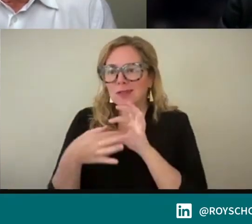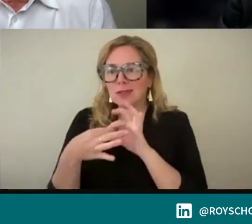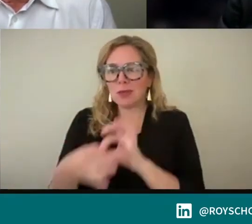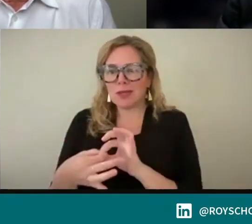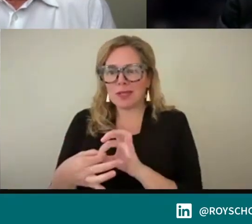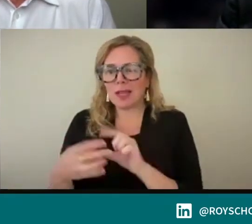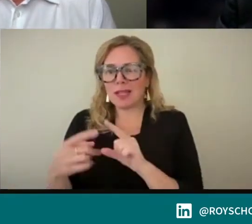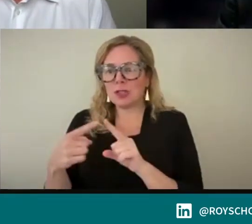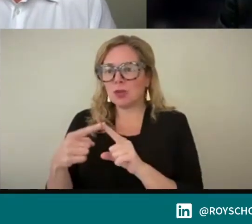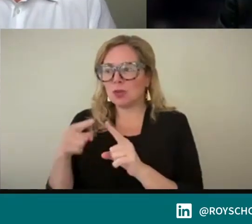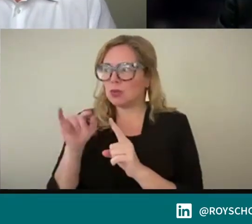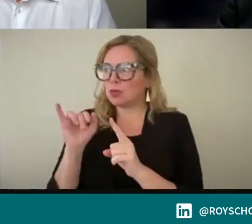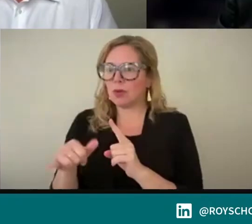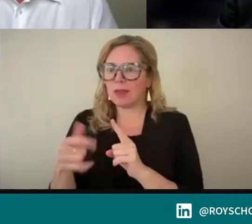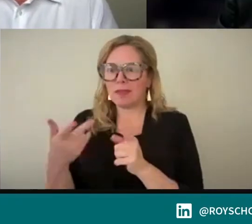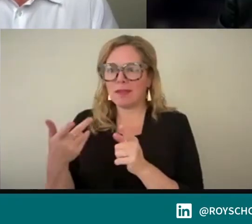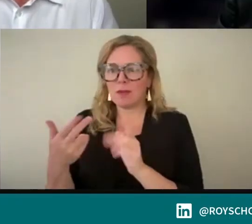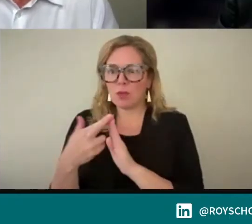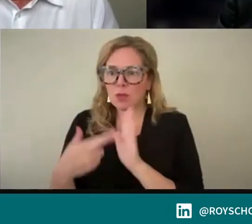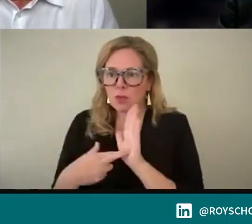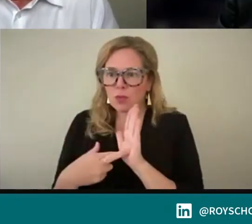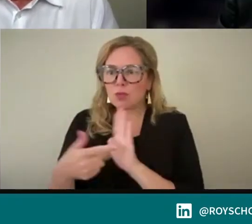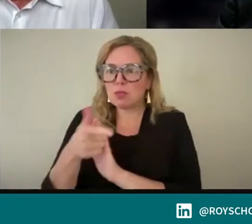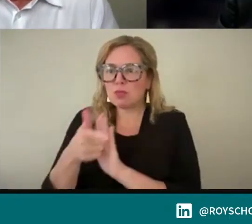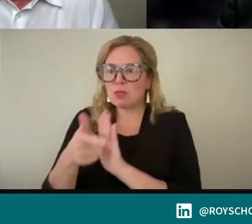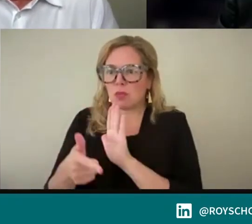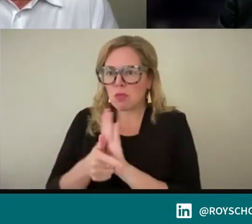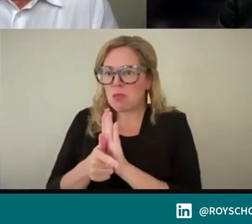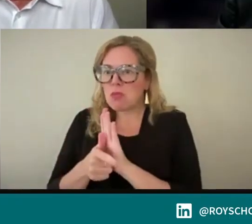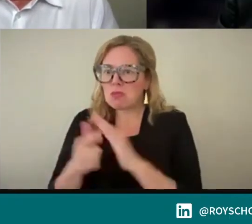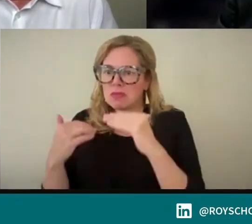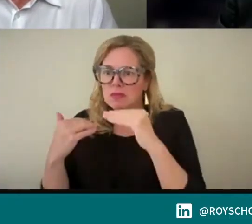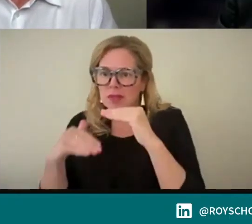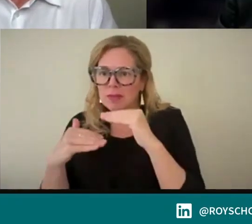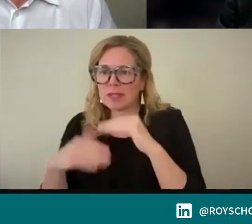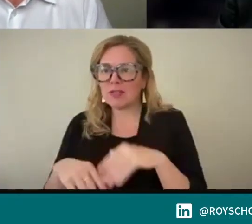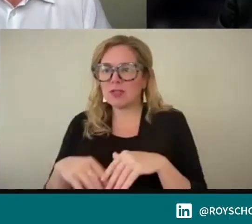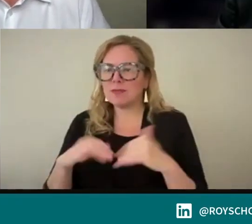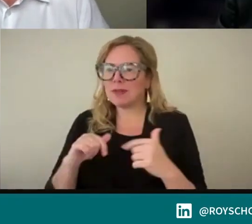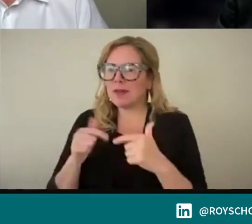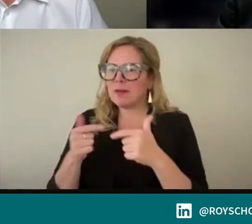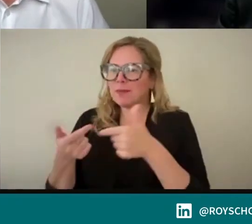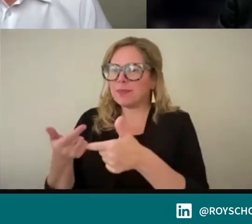But I would love now to turn to Gary Sorrentino. And Gary, if you would also tell us a little